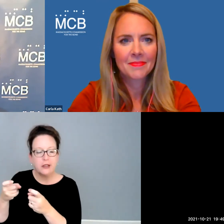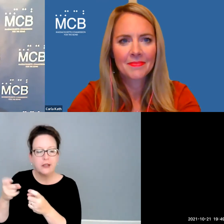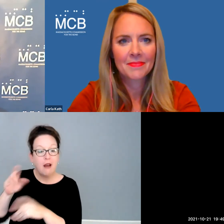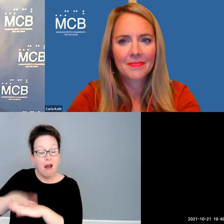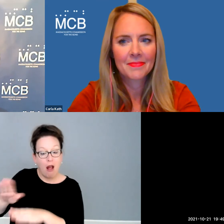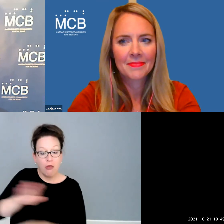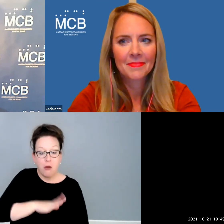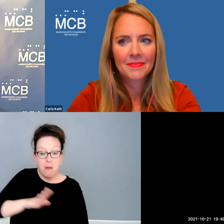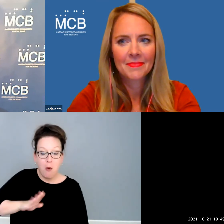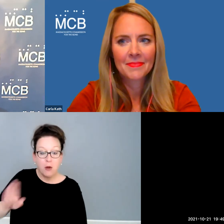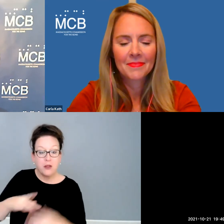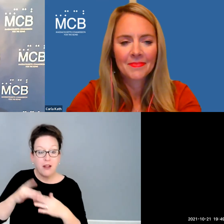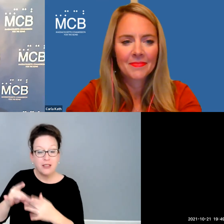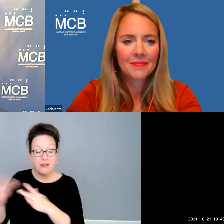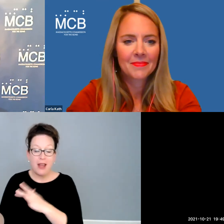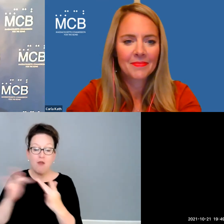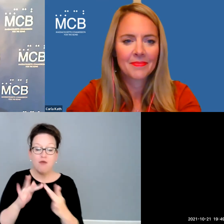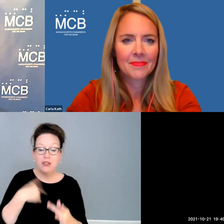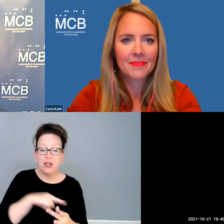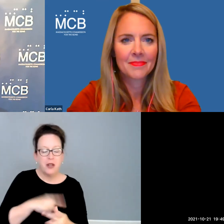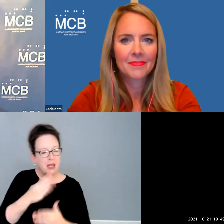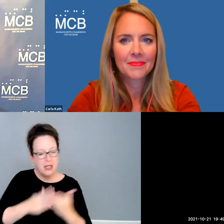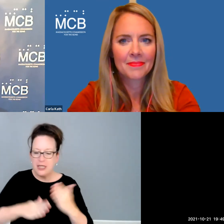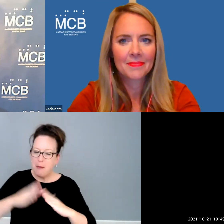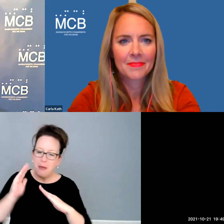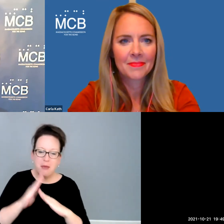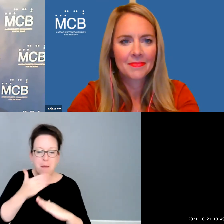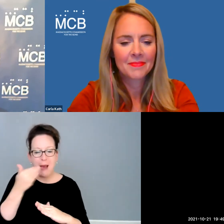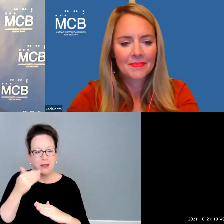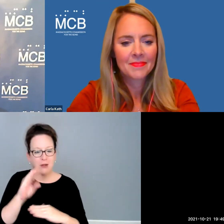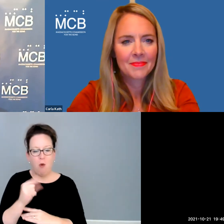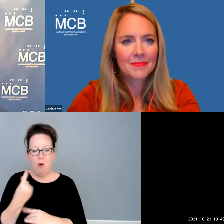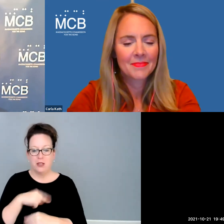has reached out. They're some of the best organizations that we work with quite frankly. But it runs